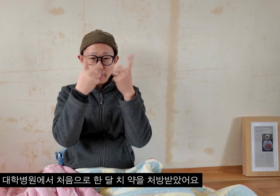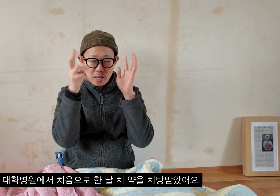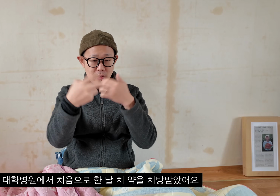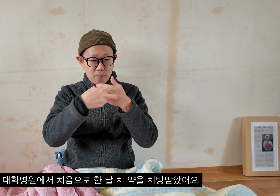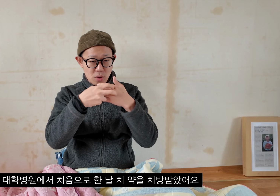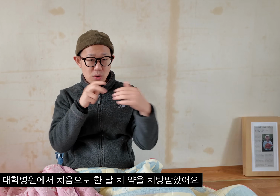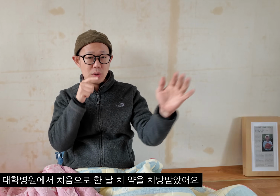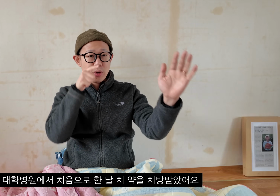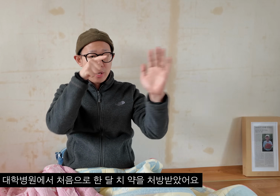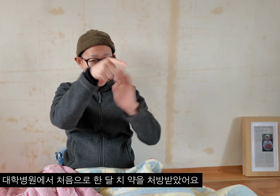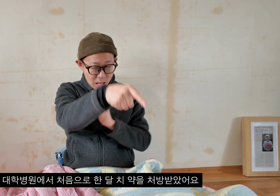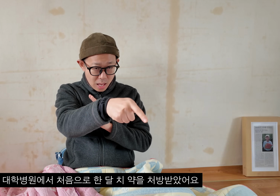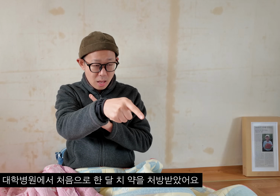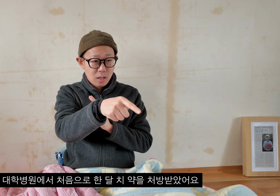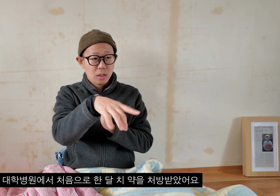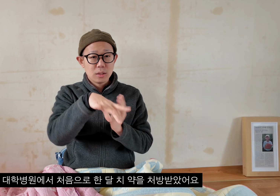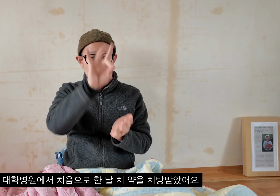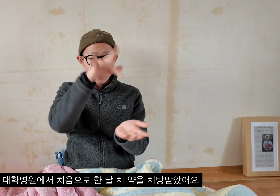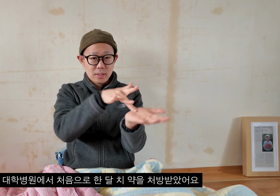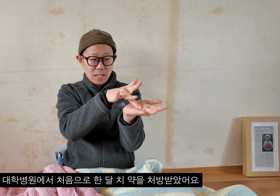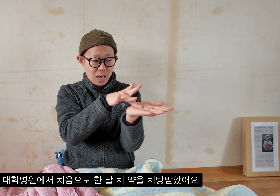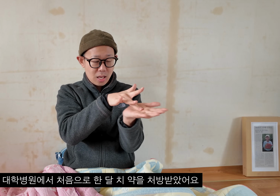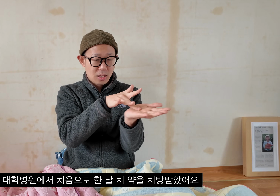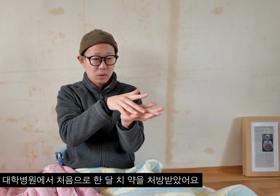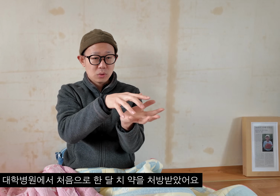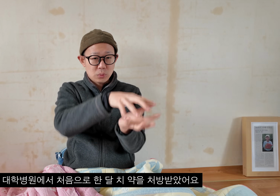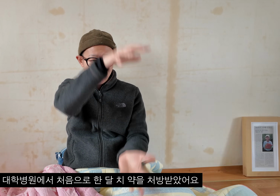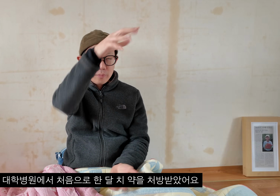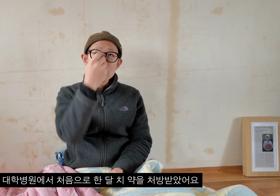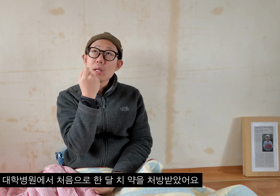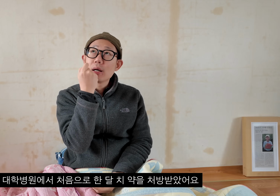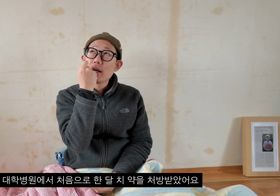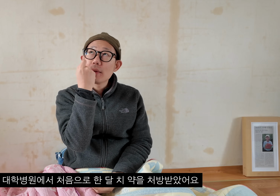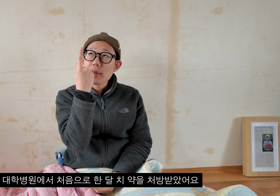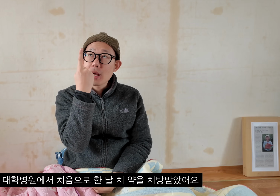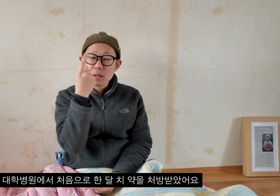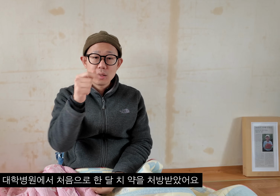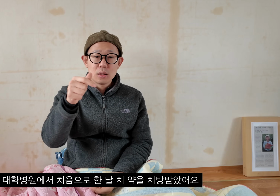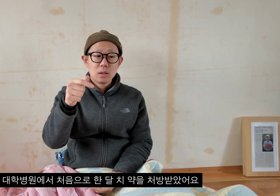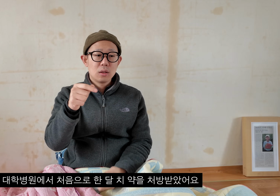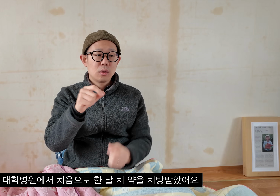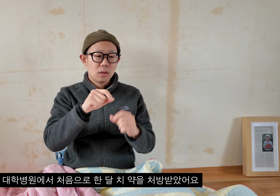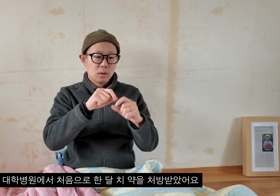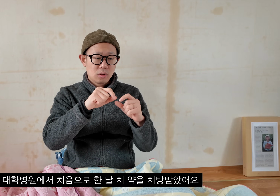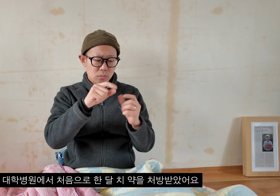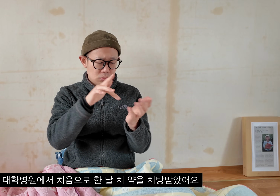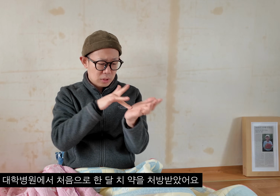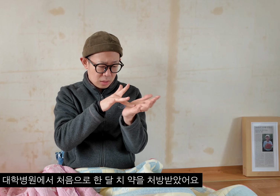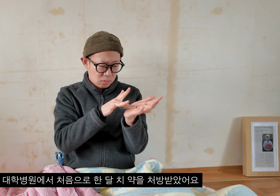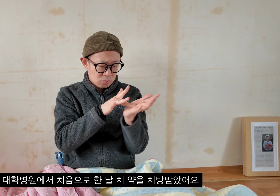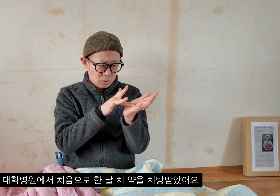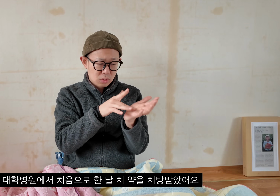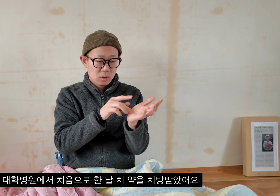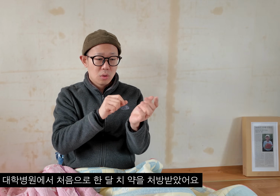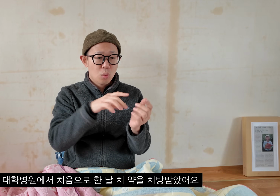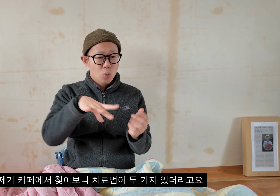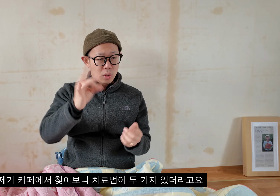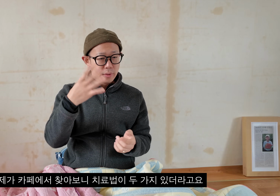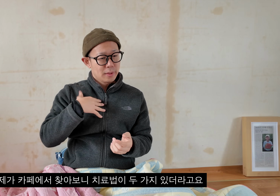the hospital prescribed meds for a month.